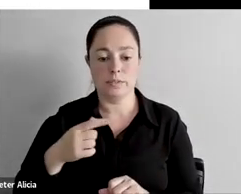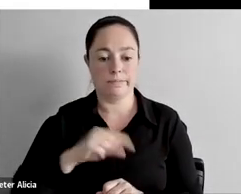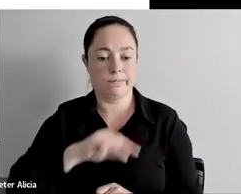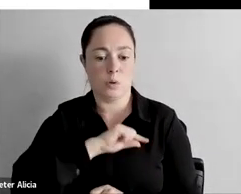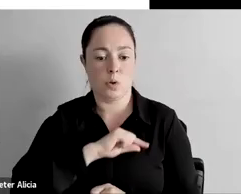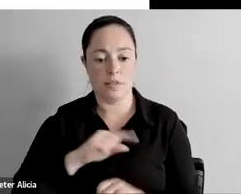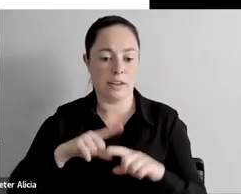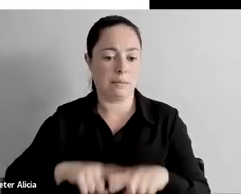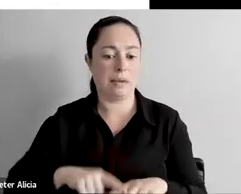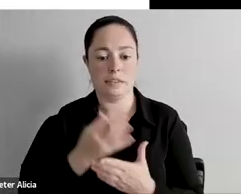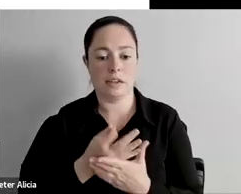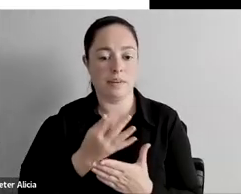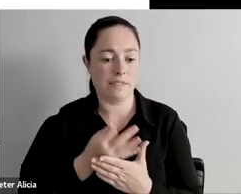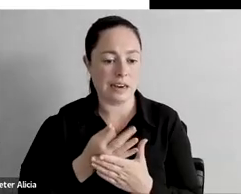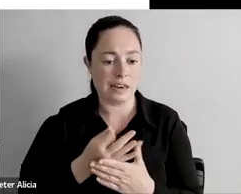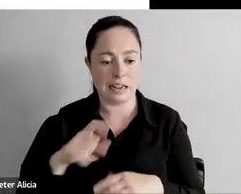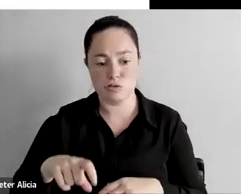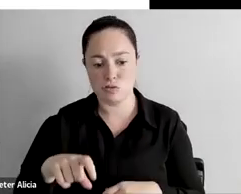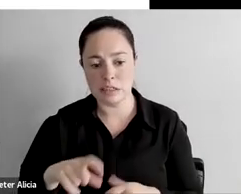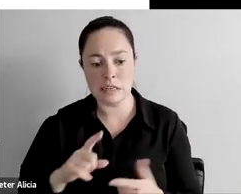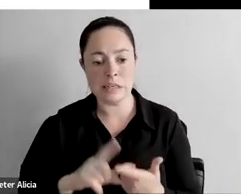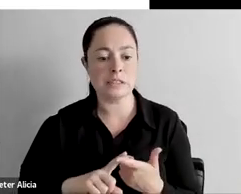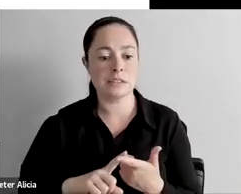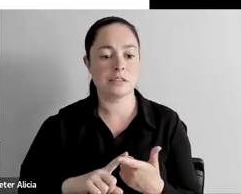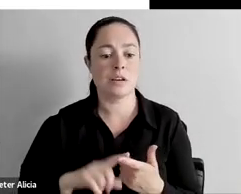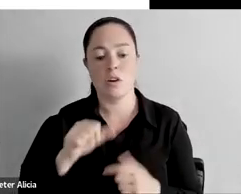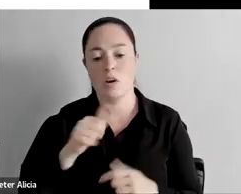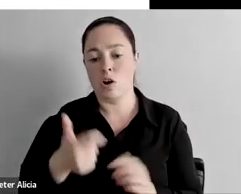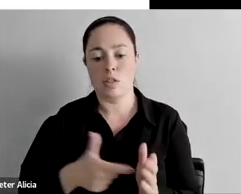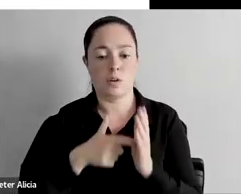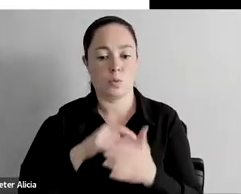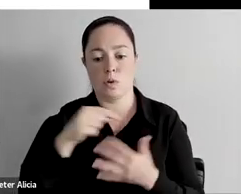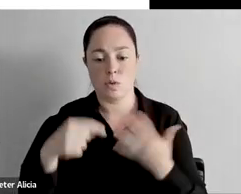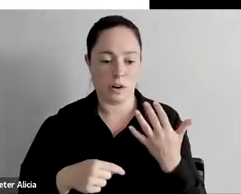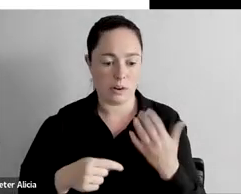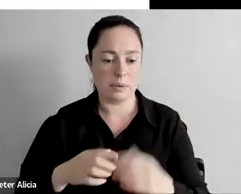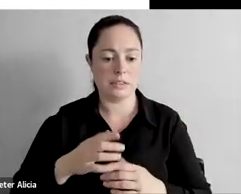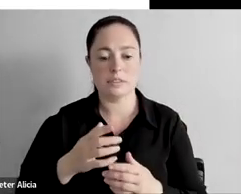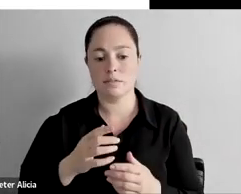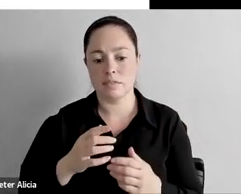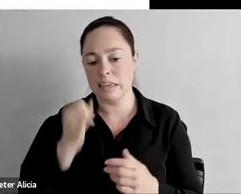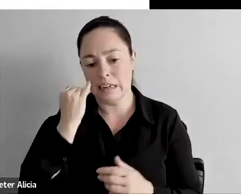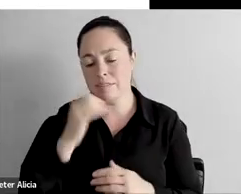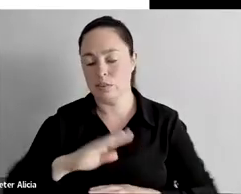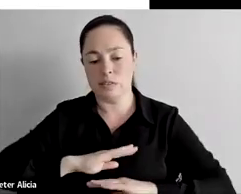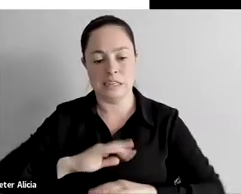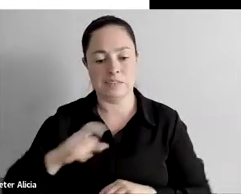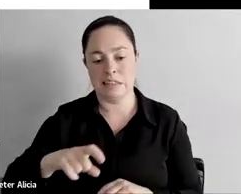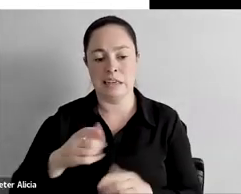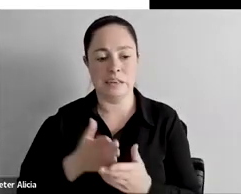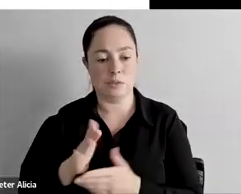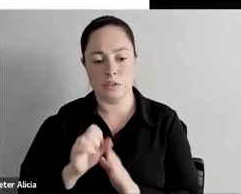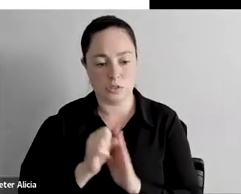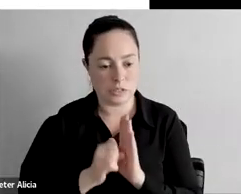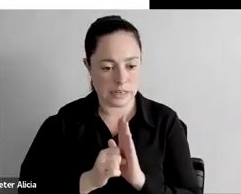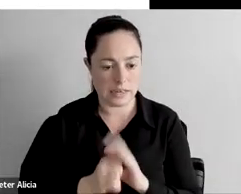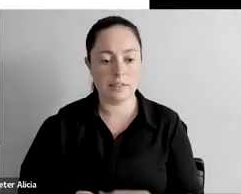financial functional eligibility criteria in their state. And though Medicaid is the primary payer of formal